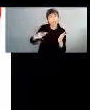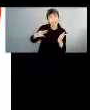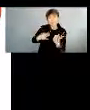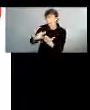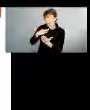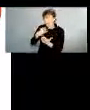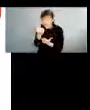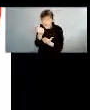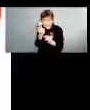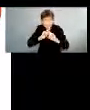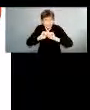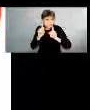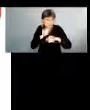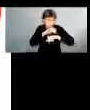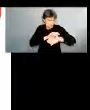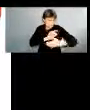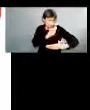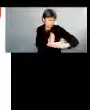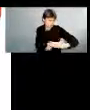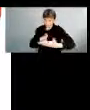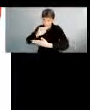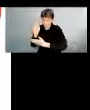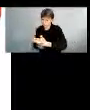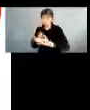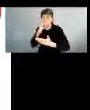being these projects involve sharing your work publicly.